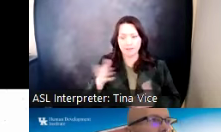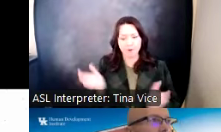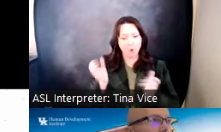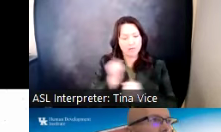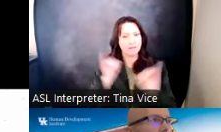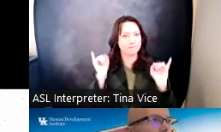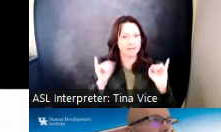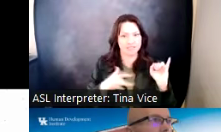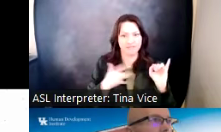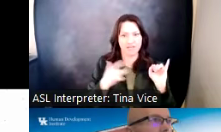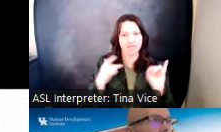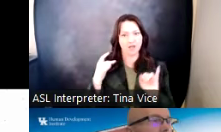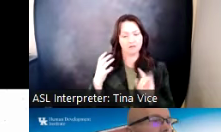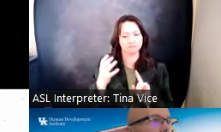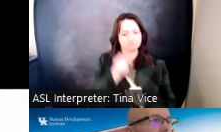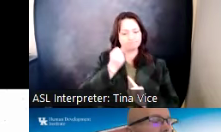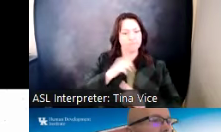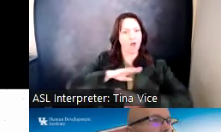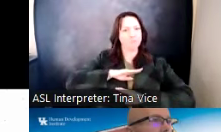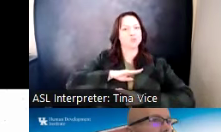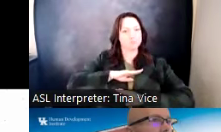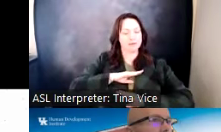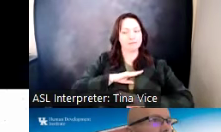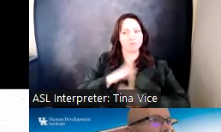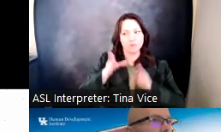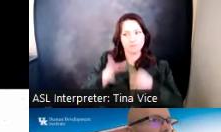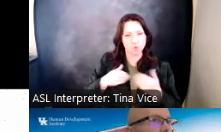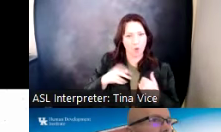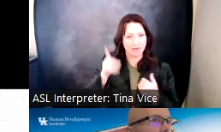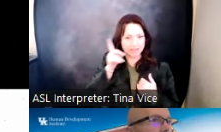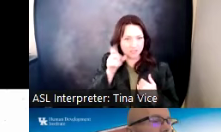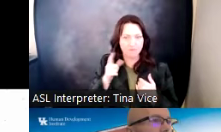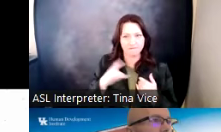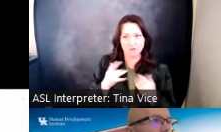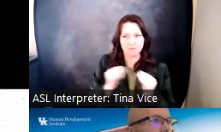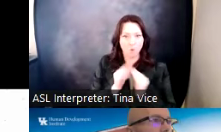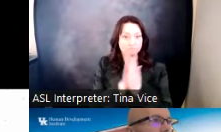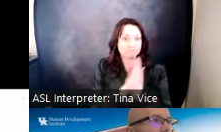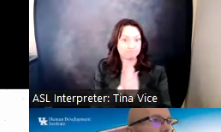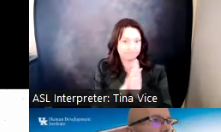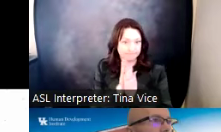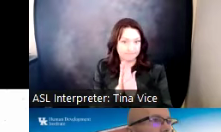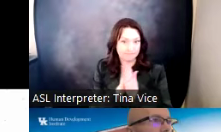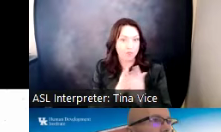sense of accomplishment within the individual with Down syndrome were going to be motivators to physical activity.